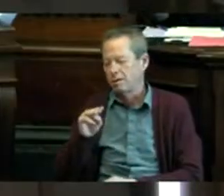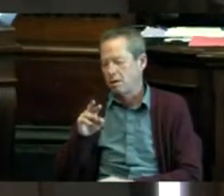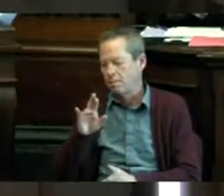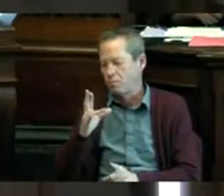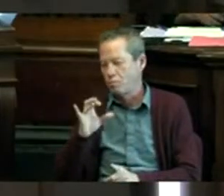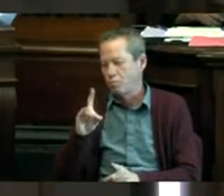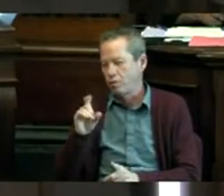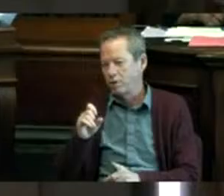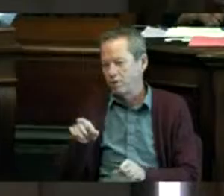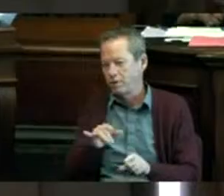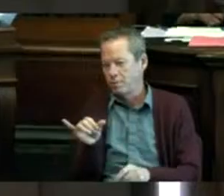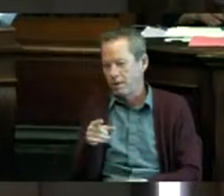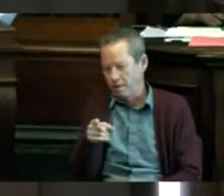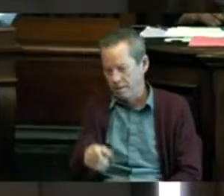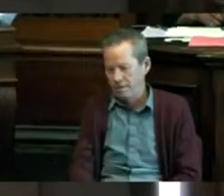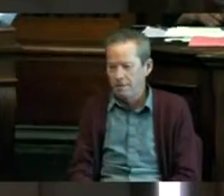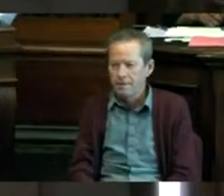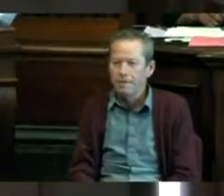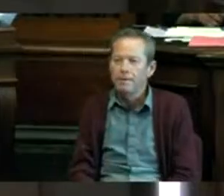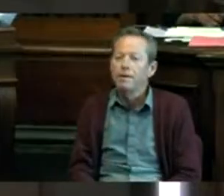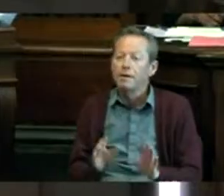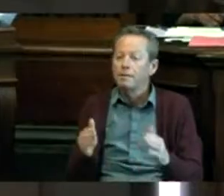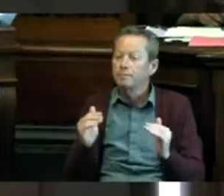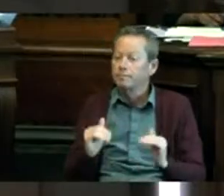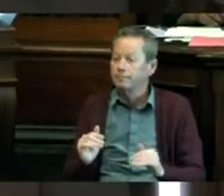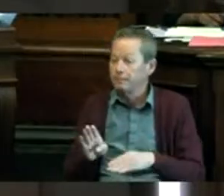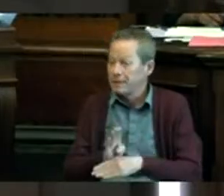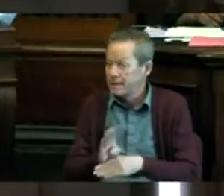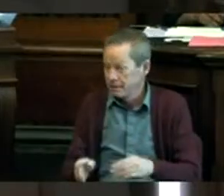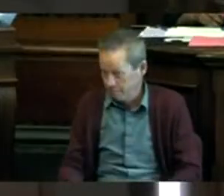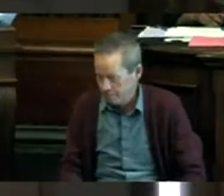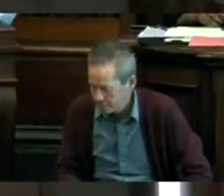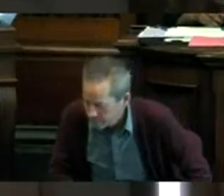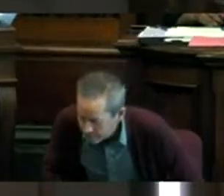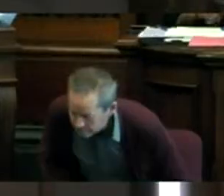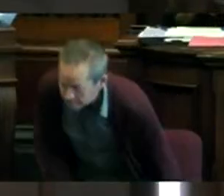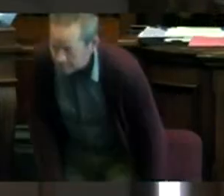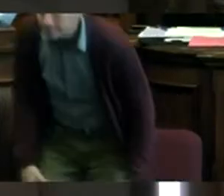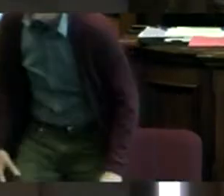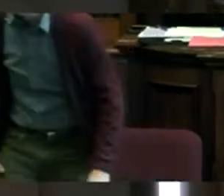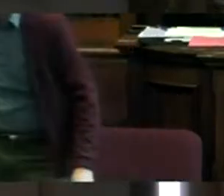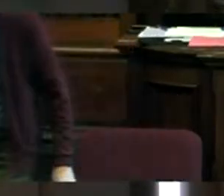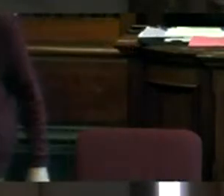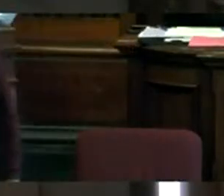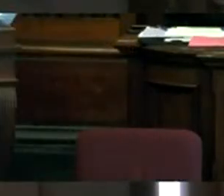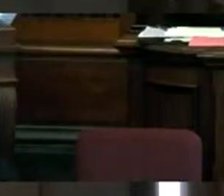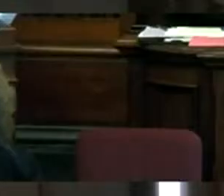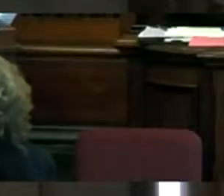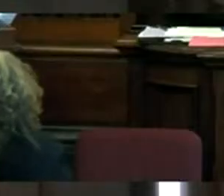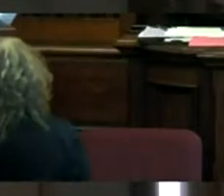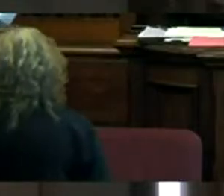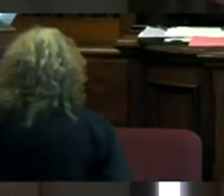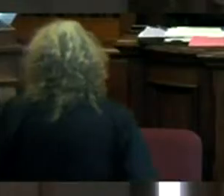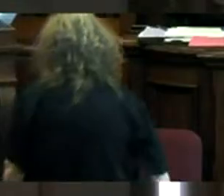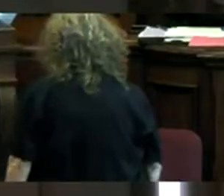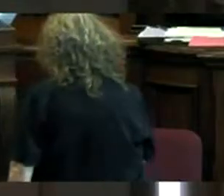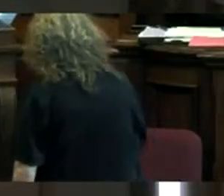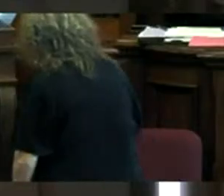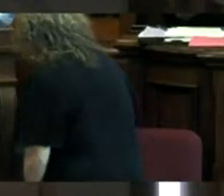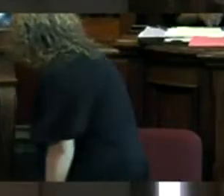particularly want to welcome our former mayor, Tom Richards as well. So let's move right into